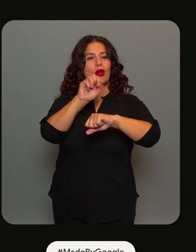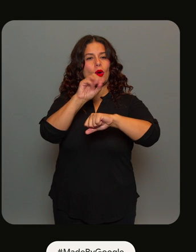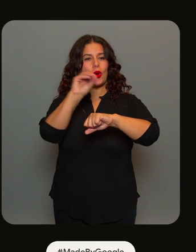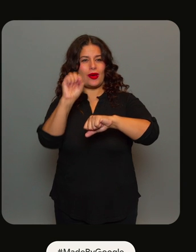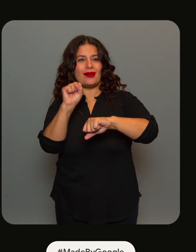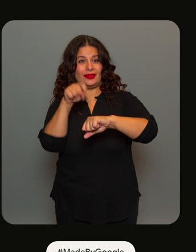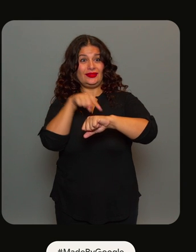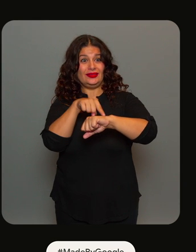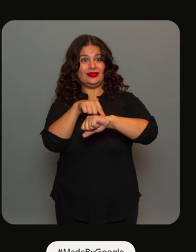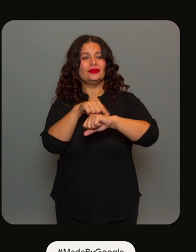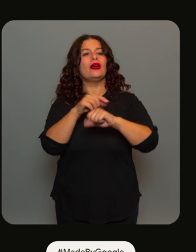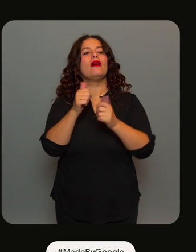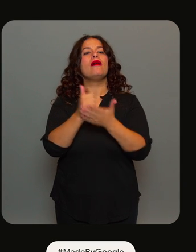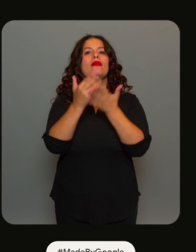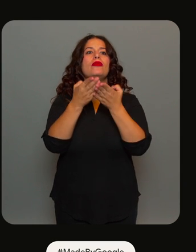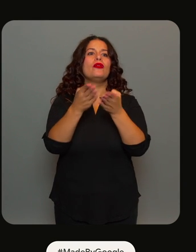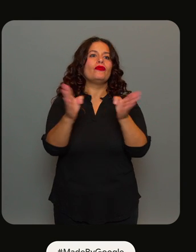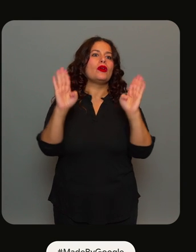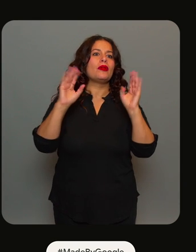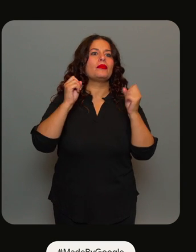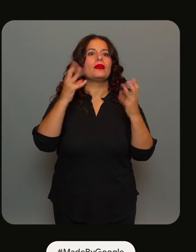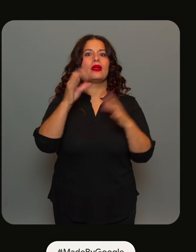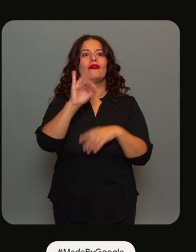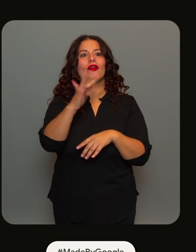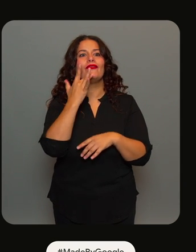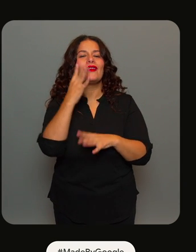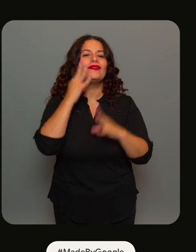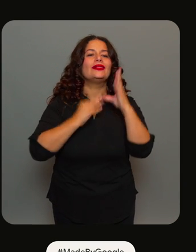your favorite experiences, from the Bitmoji watchface to apps